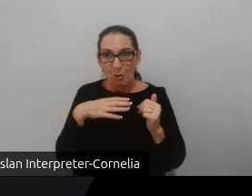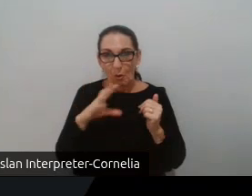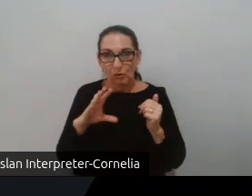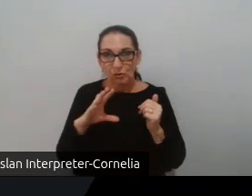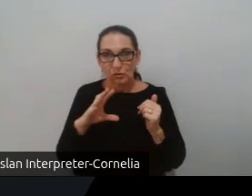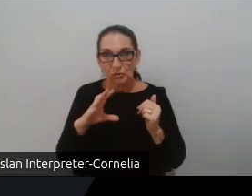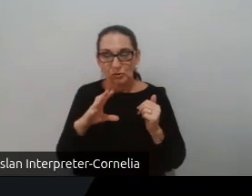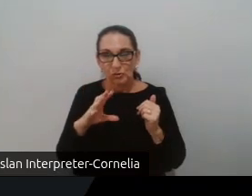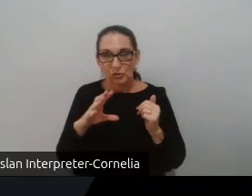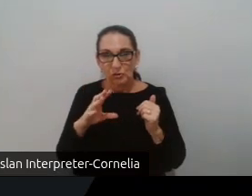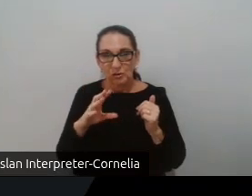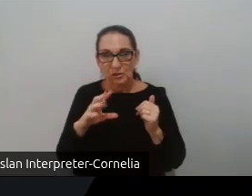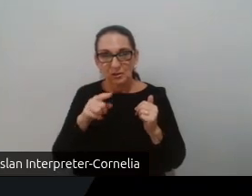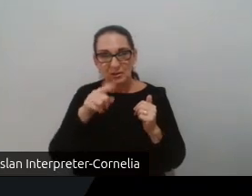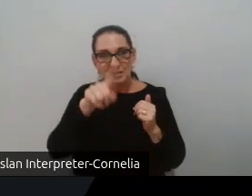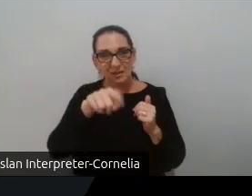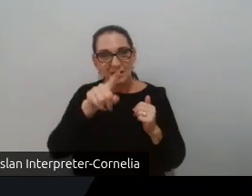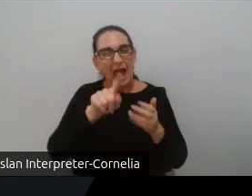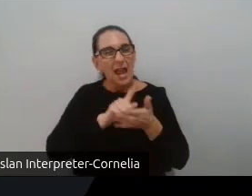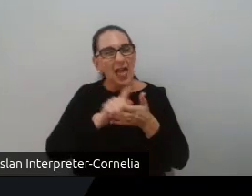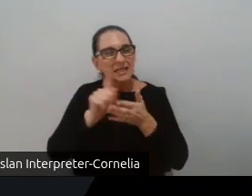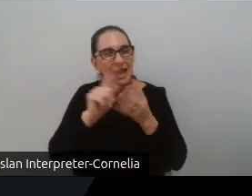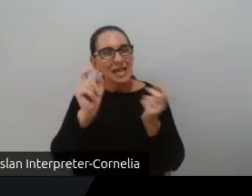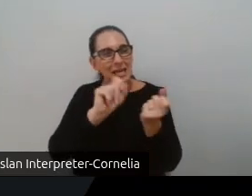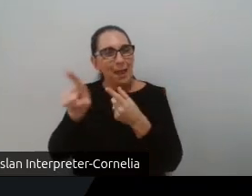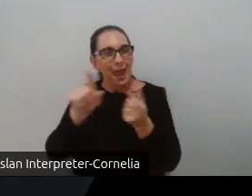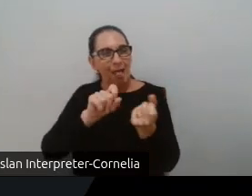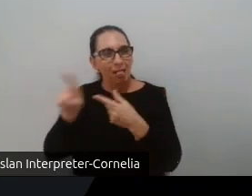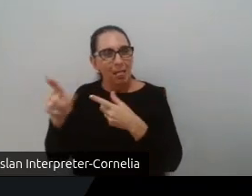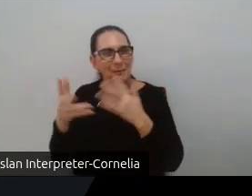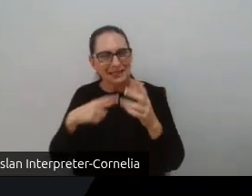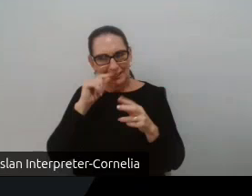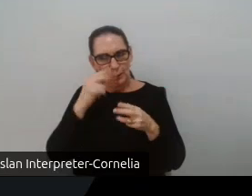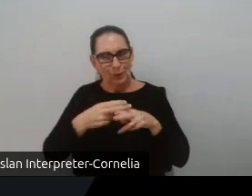some links to these in the follow-up email so we can get through this quickly. So anything listed